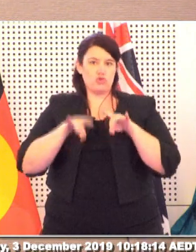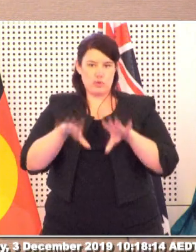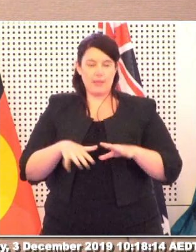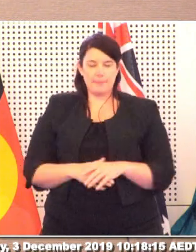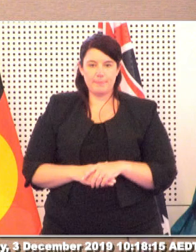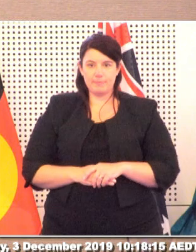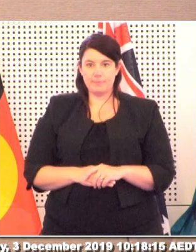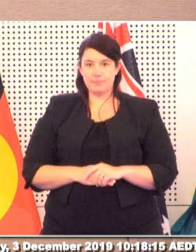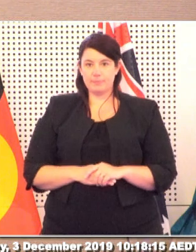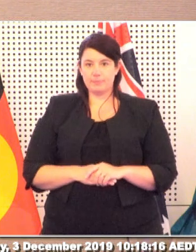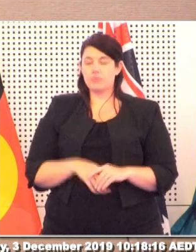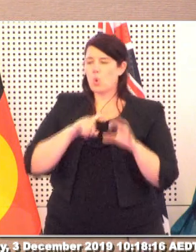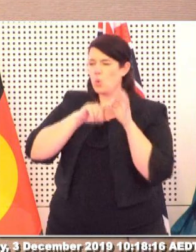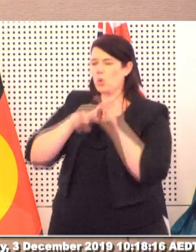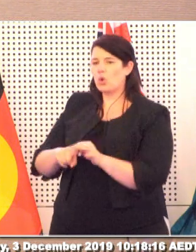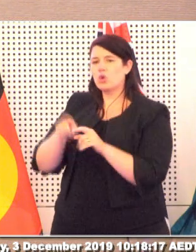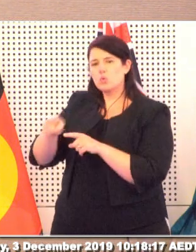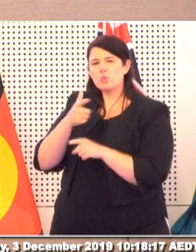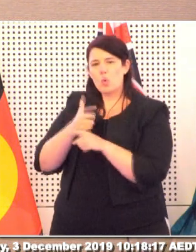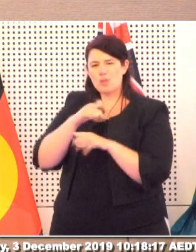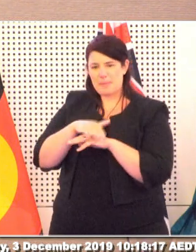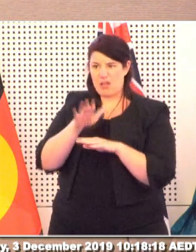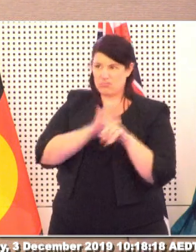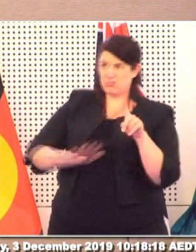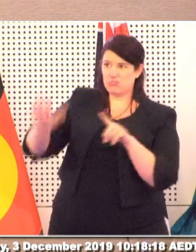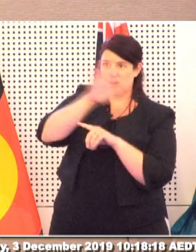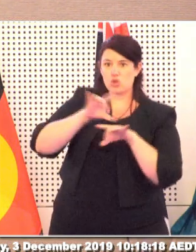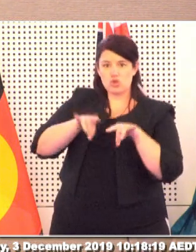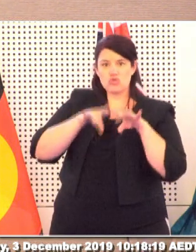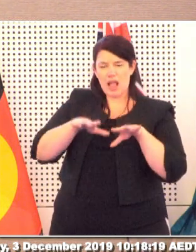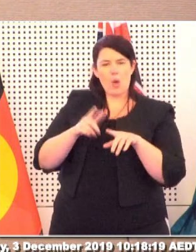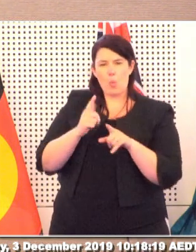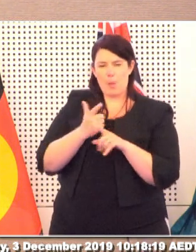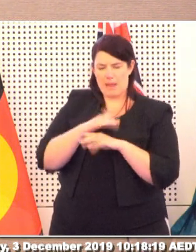Now, you referred to some initiatives at the national level. What about at the state level?